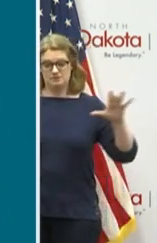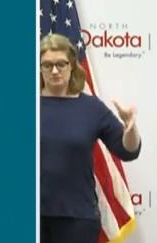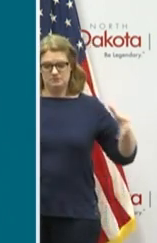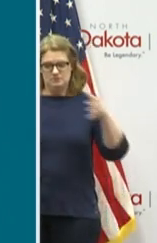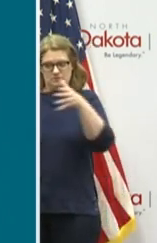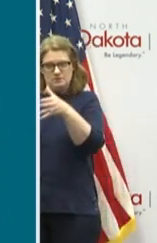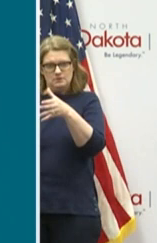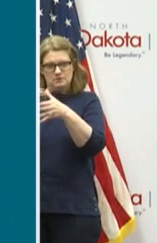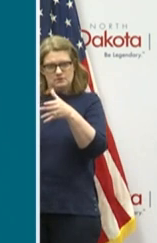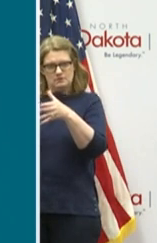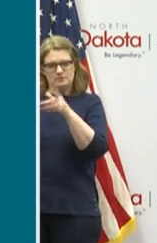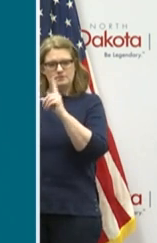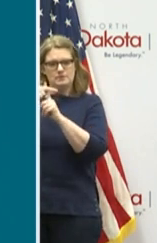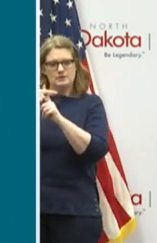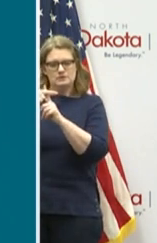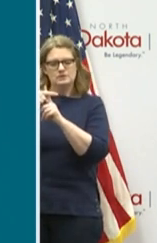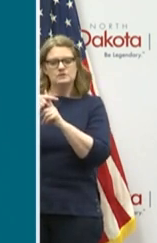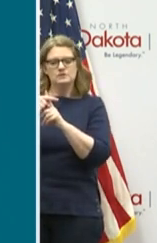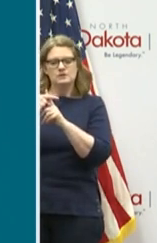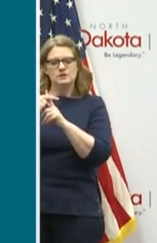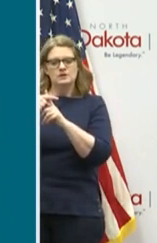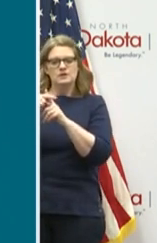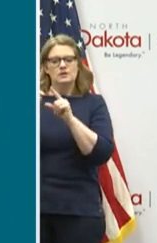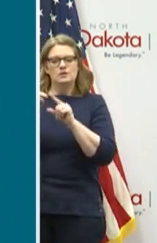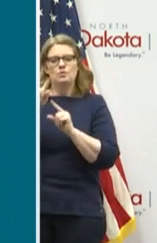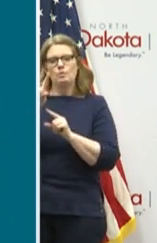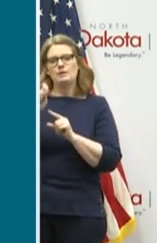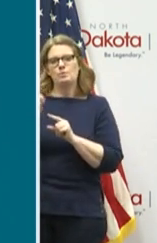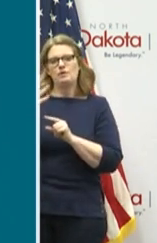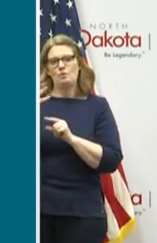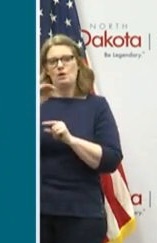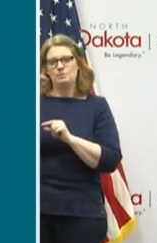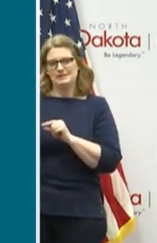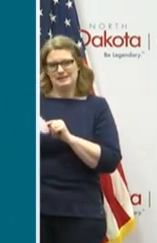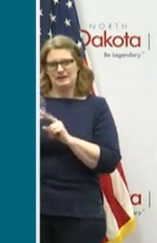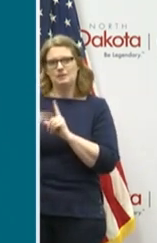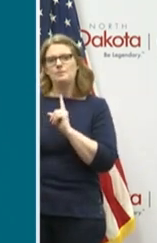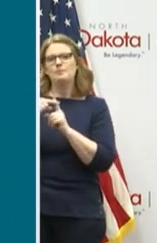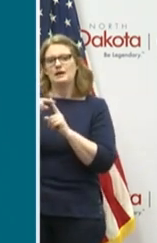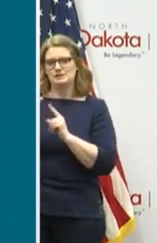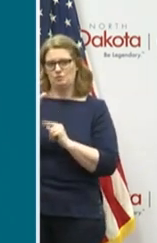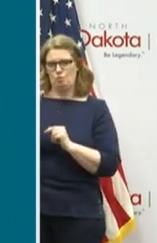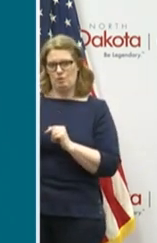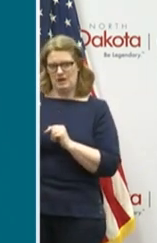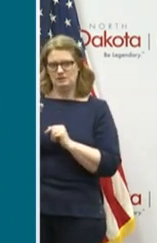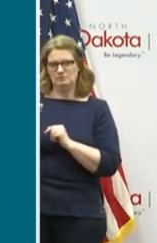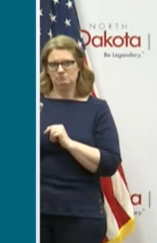RECORD OF 2861 TESTS SET ON MAY 15th. TODAY'S POSITIVE RATE THEN OF